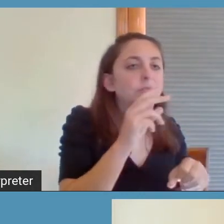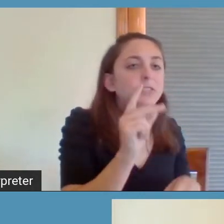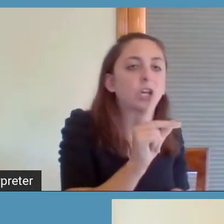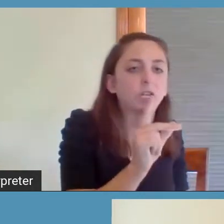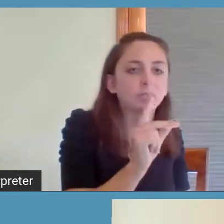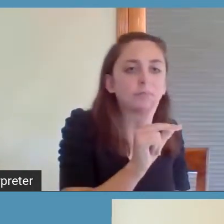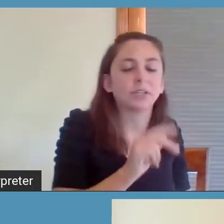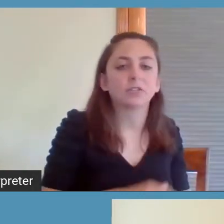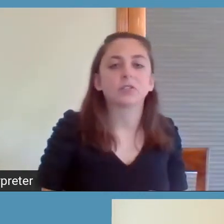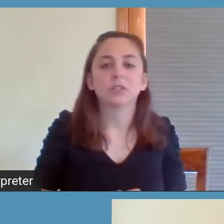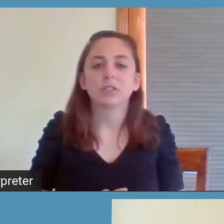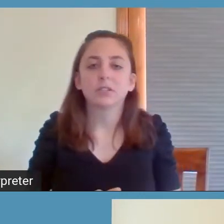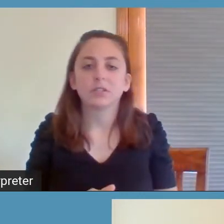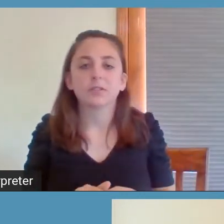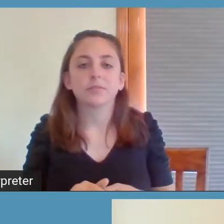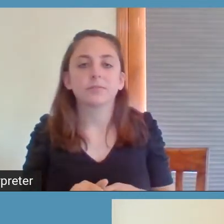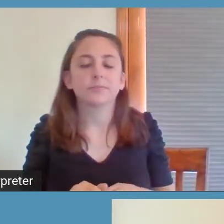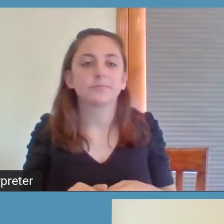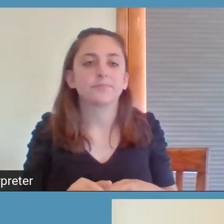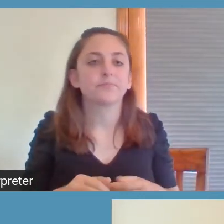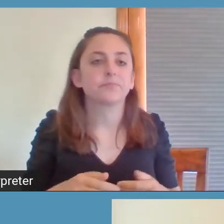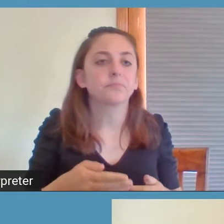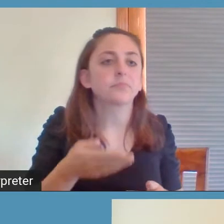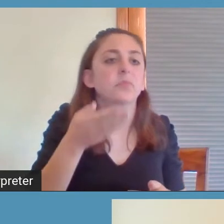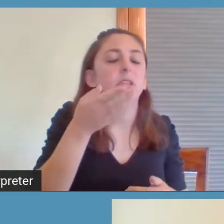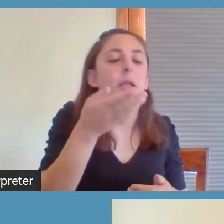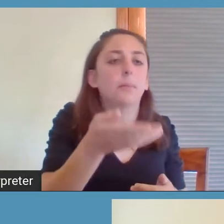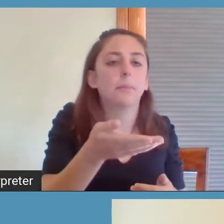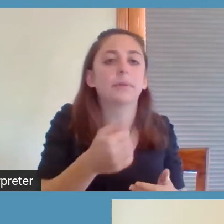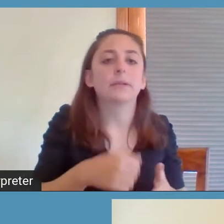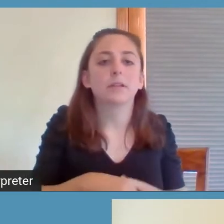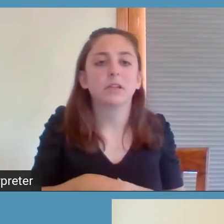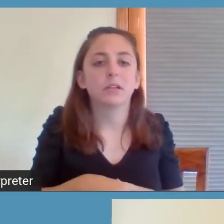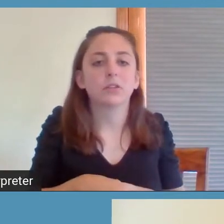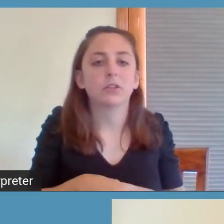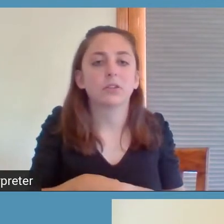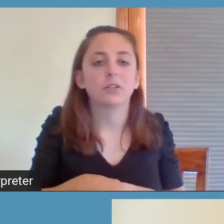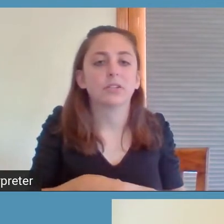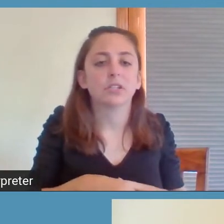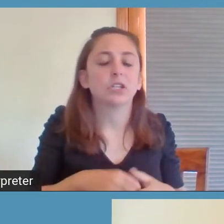so they had to submit the dimensions but obviously you're not experiencing those dimensions and kind